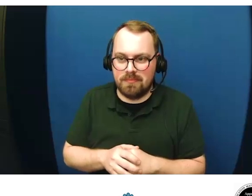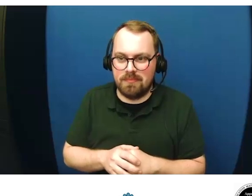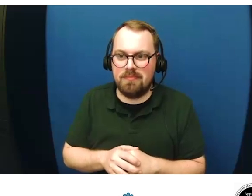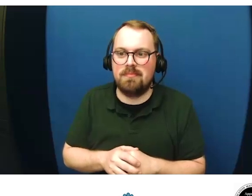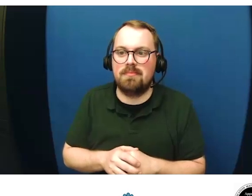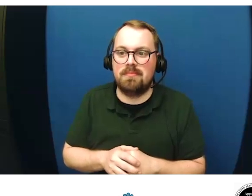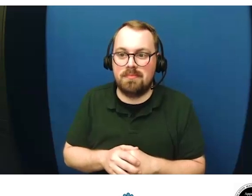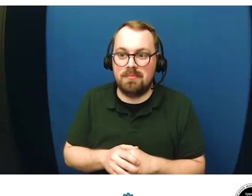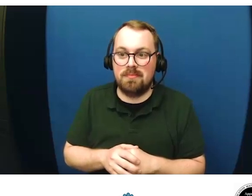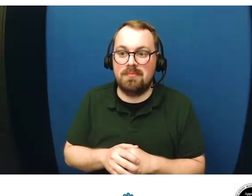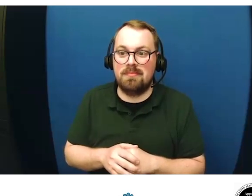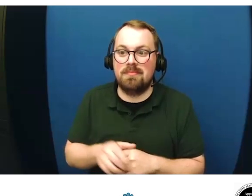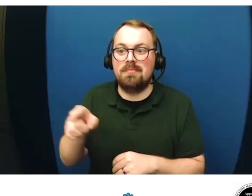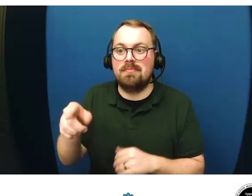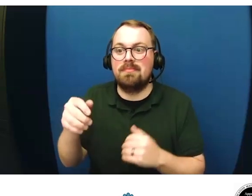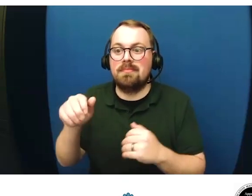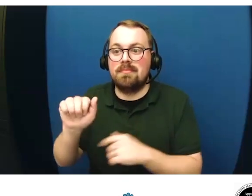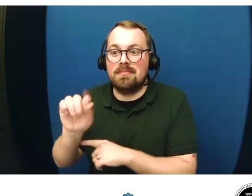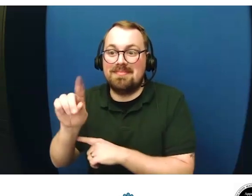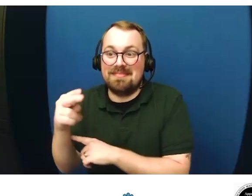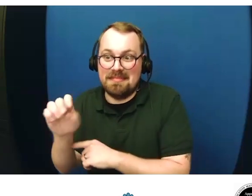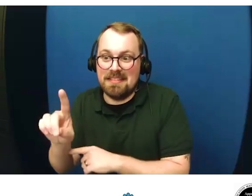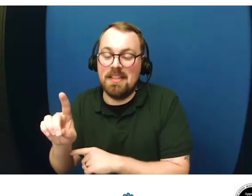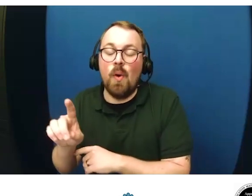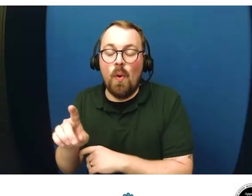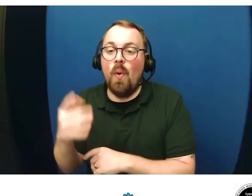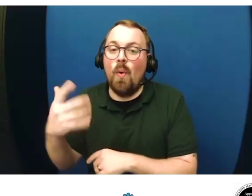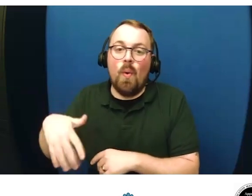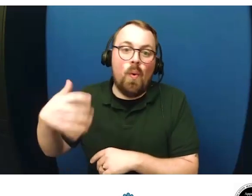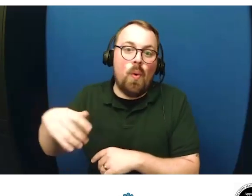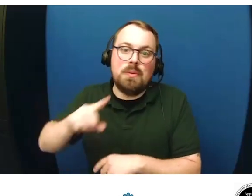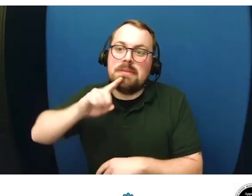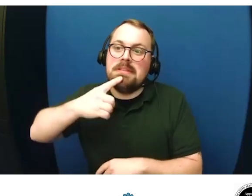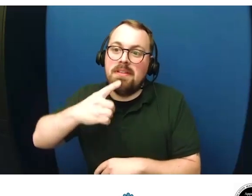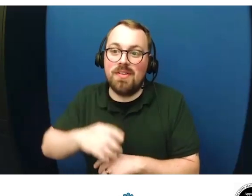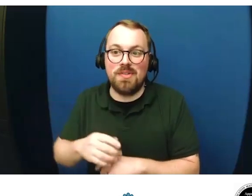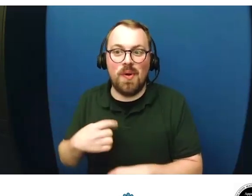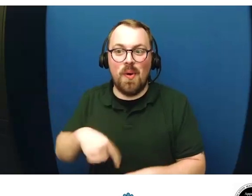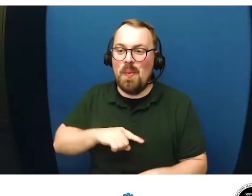we...ADHD, really severe ADHD being part of that. So we're very busy